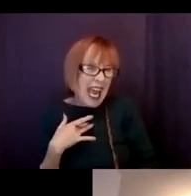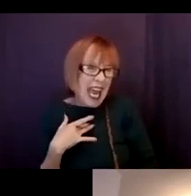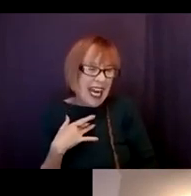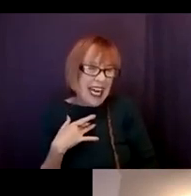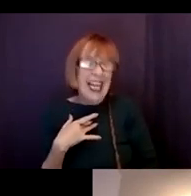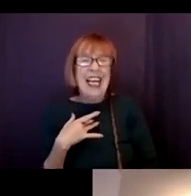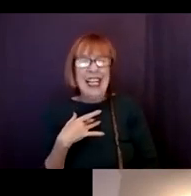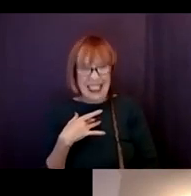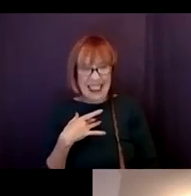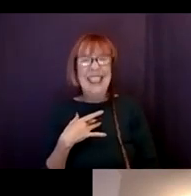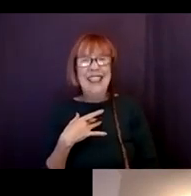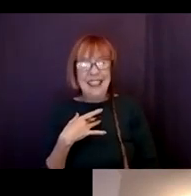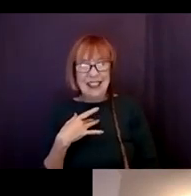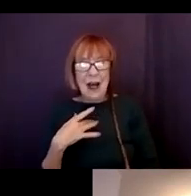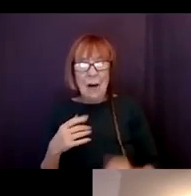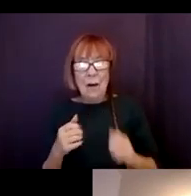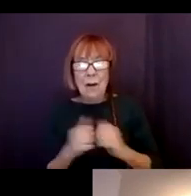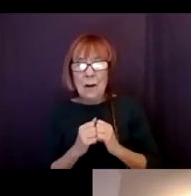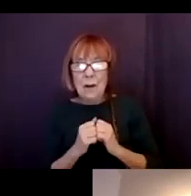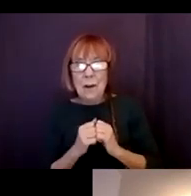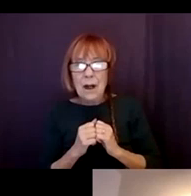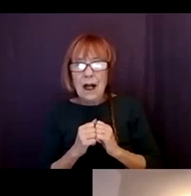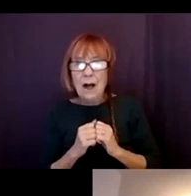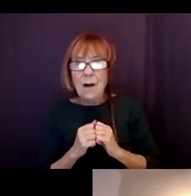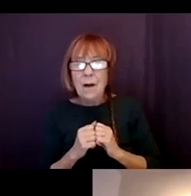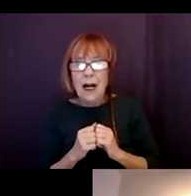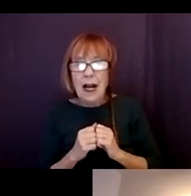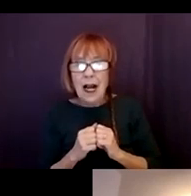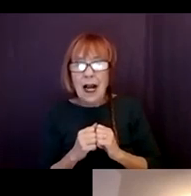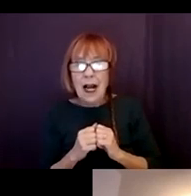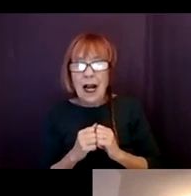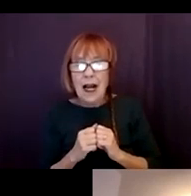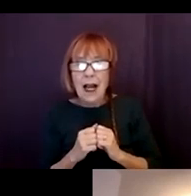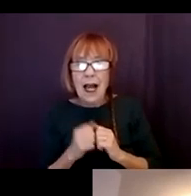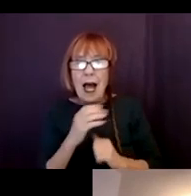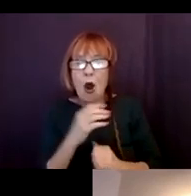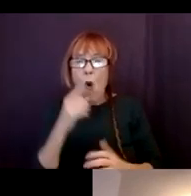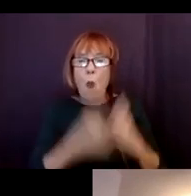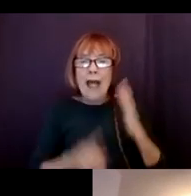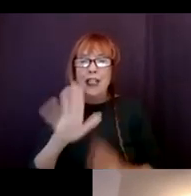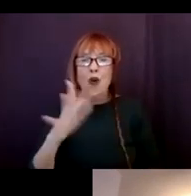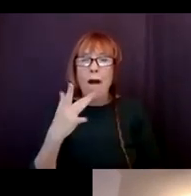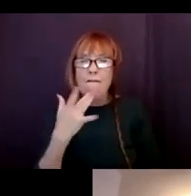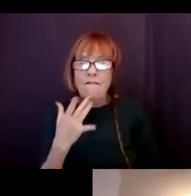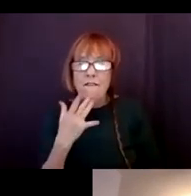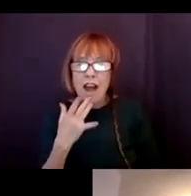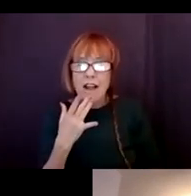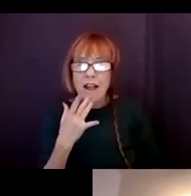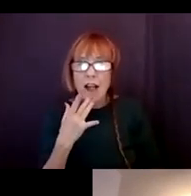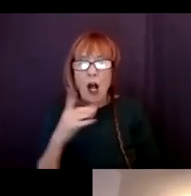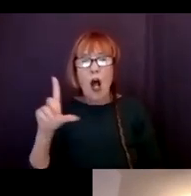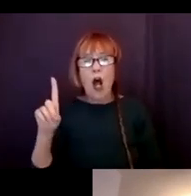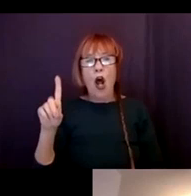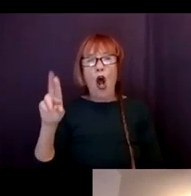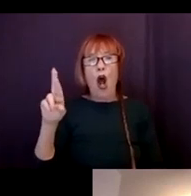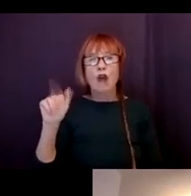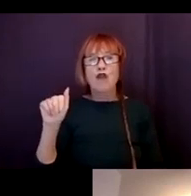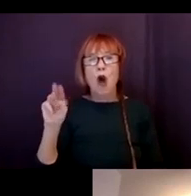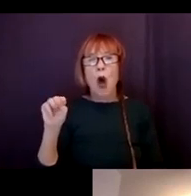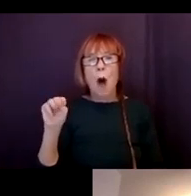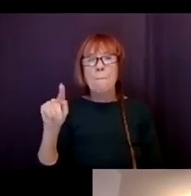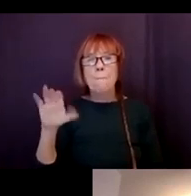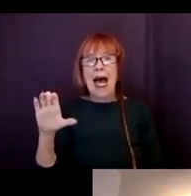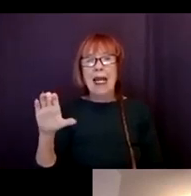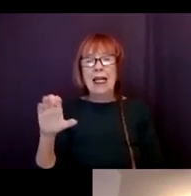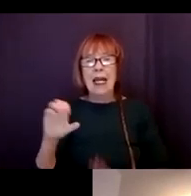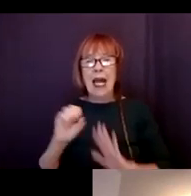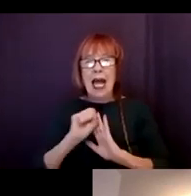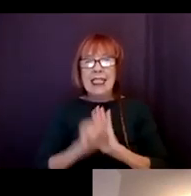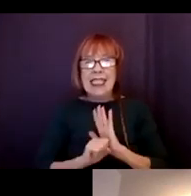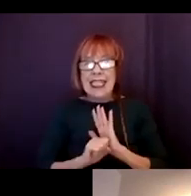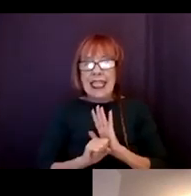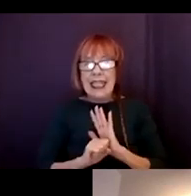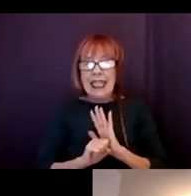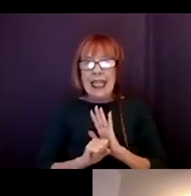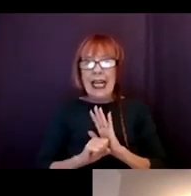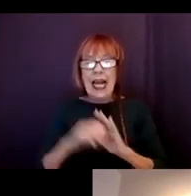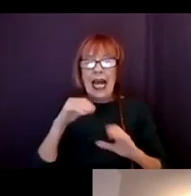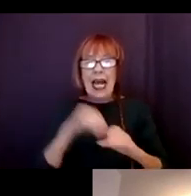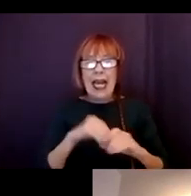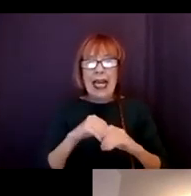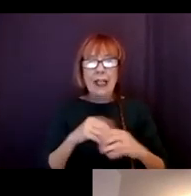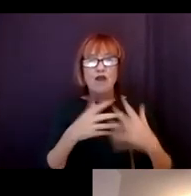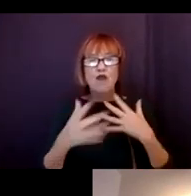And what is your favorite dramatic scene in the Grey's Anatomy with cast and crew?